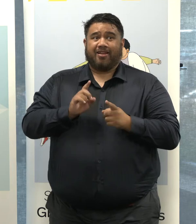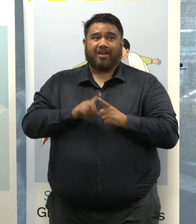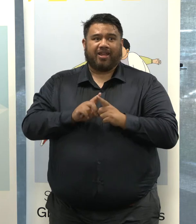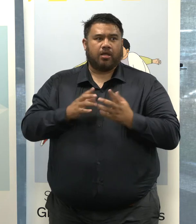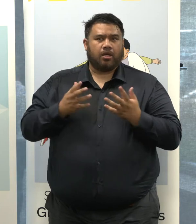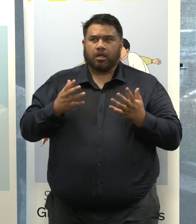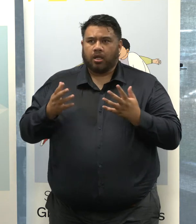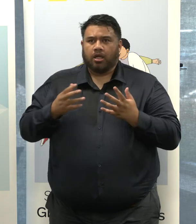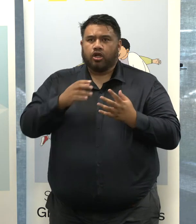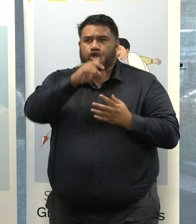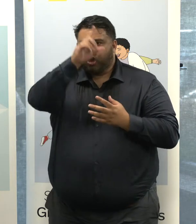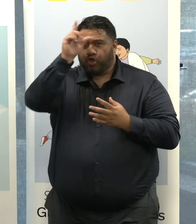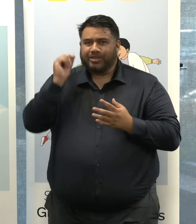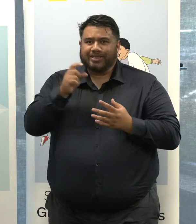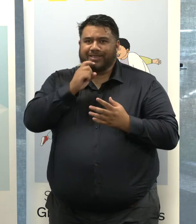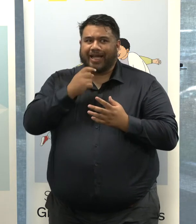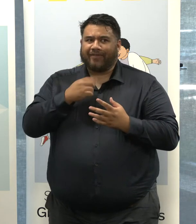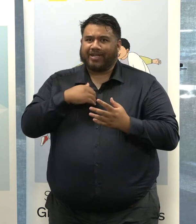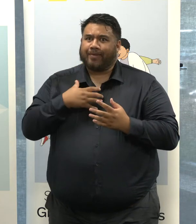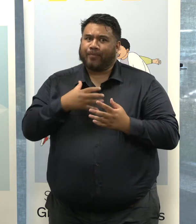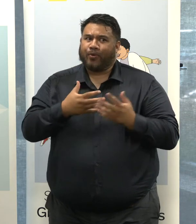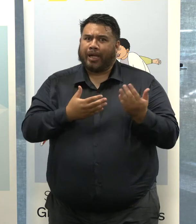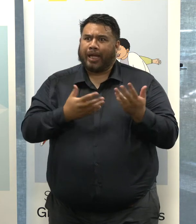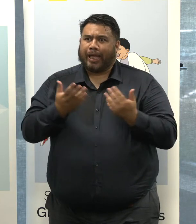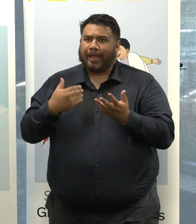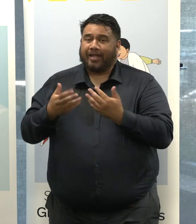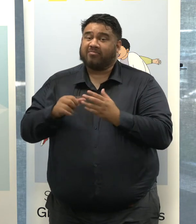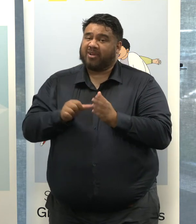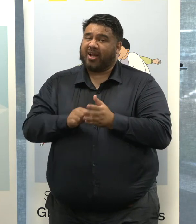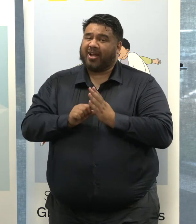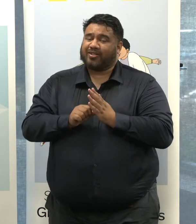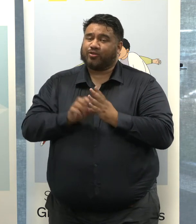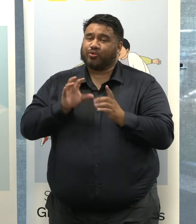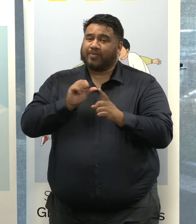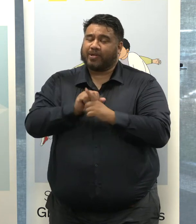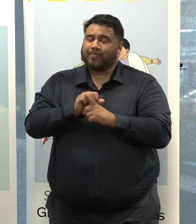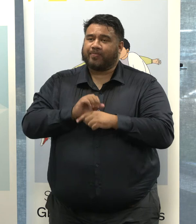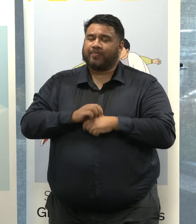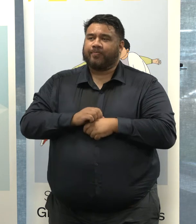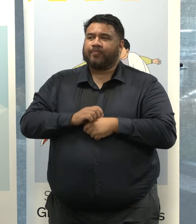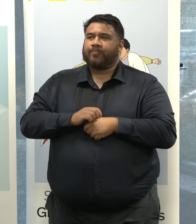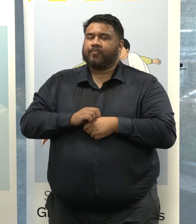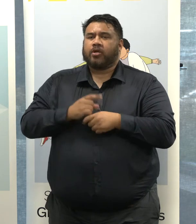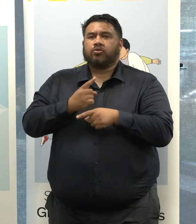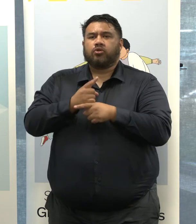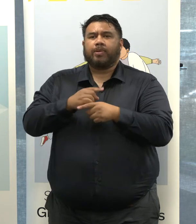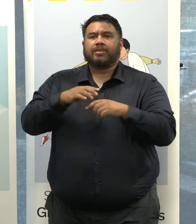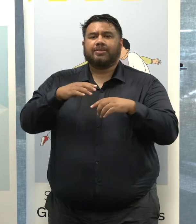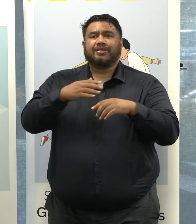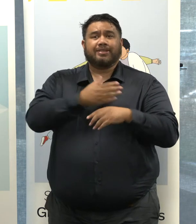stability but most of our practices are looking for staff